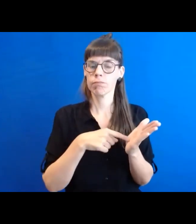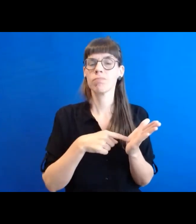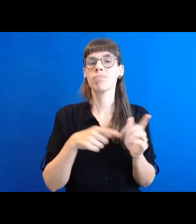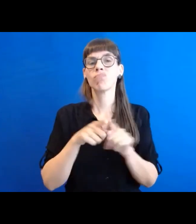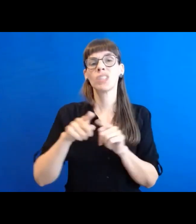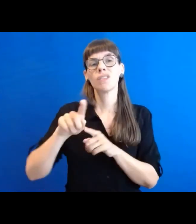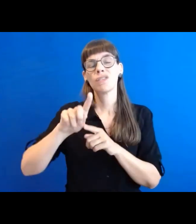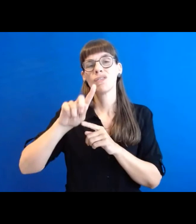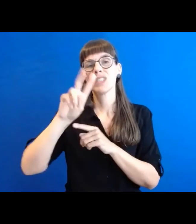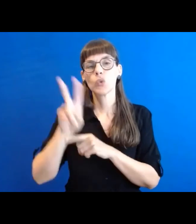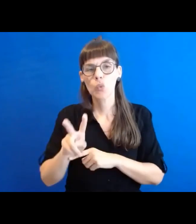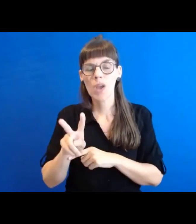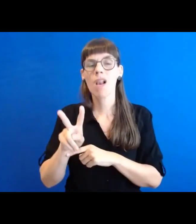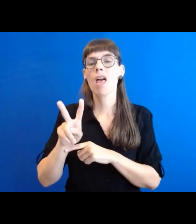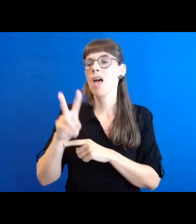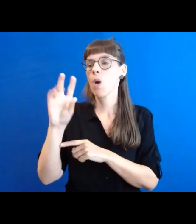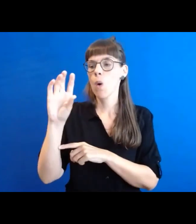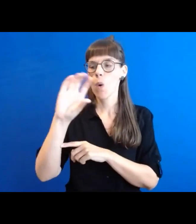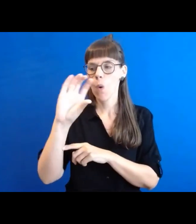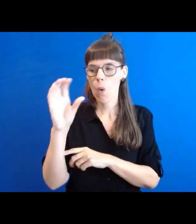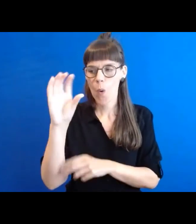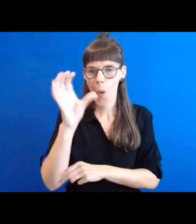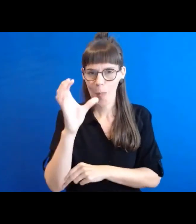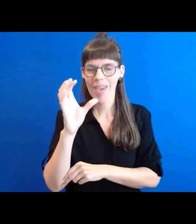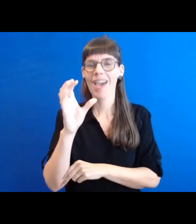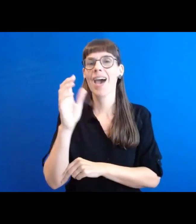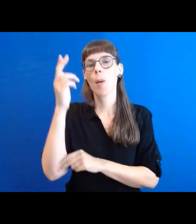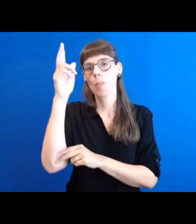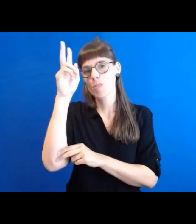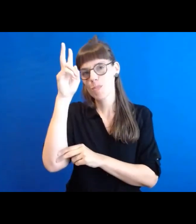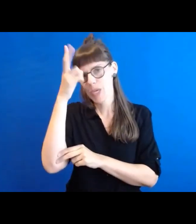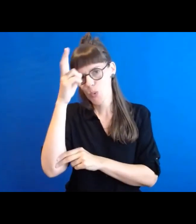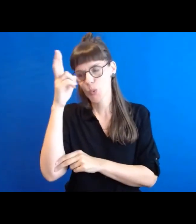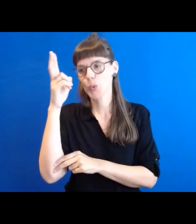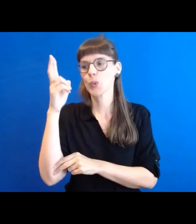In this regional report we actually work